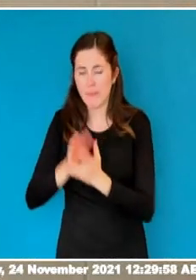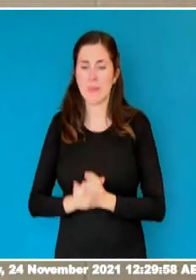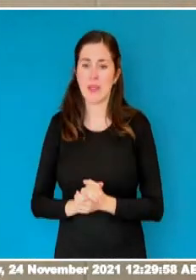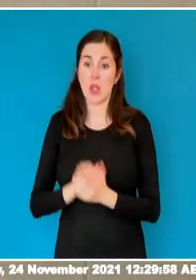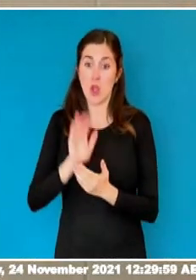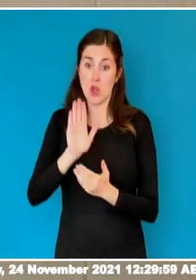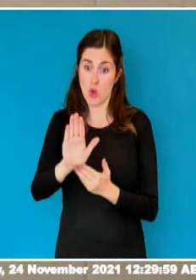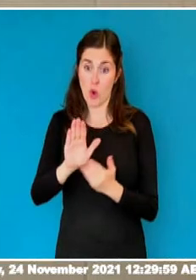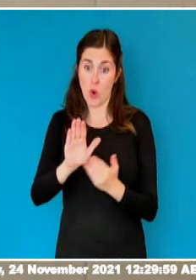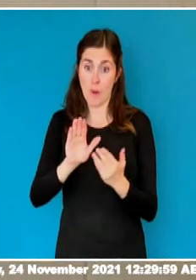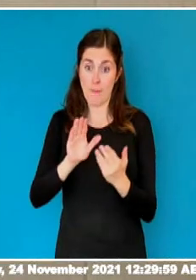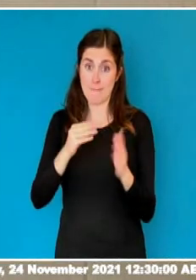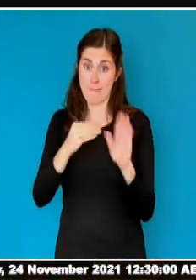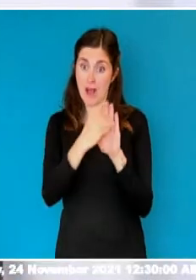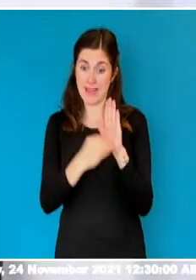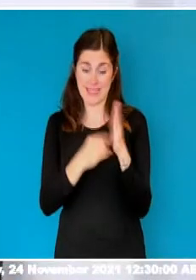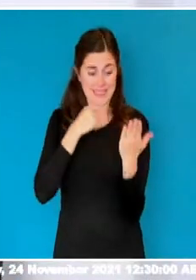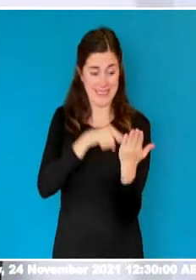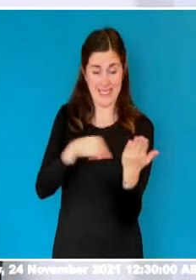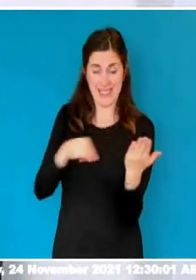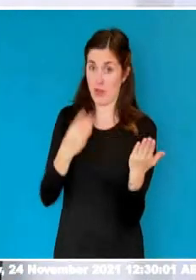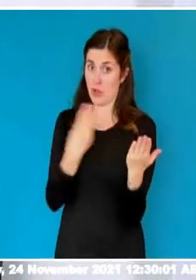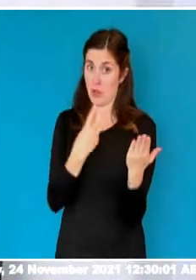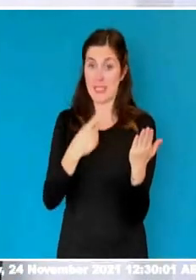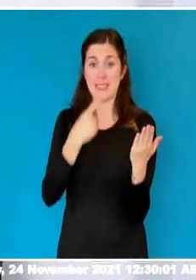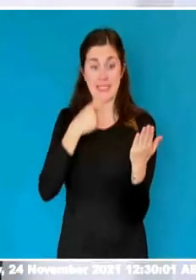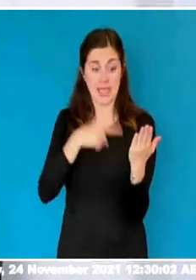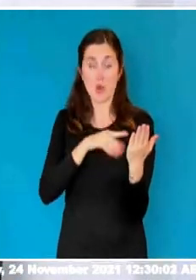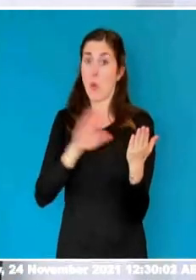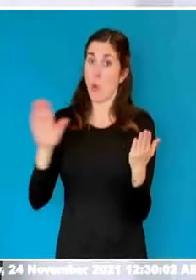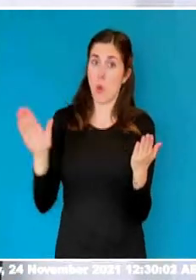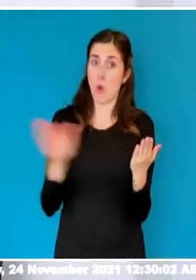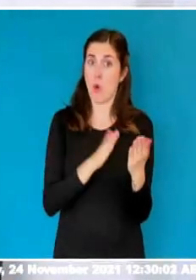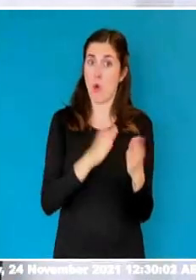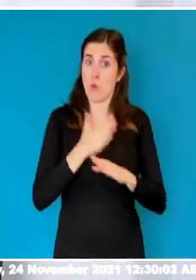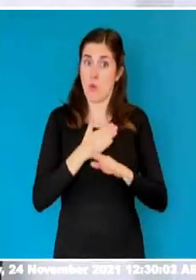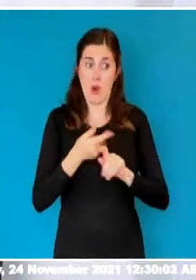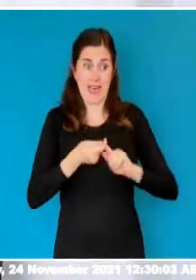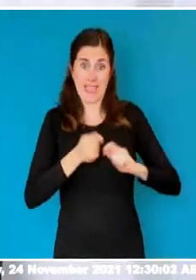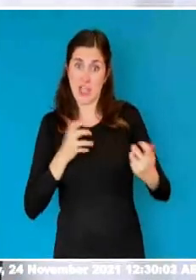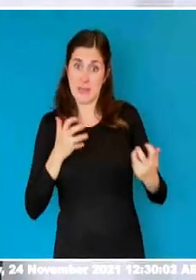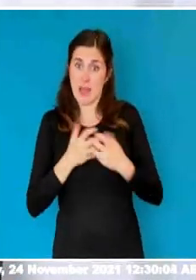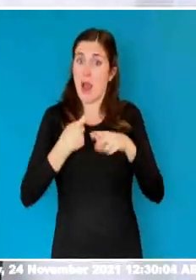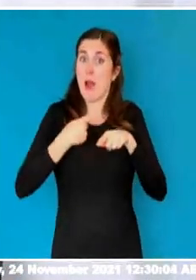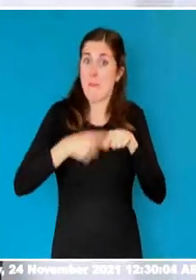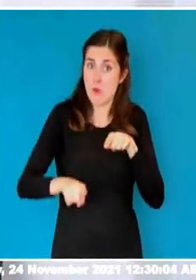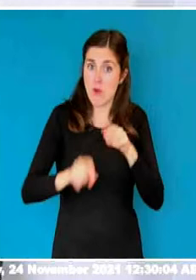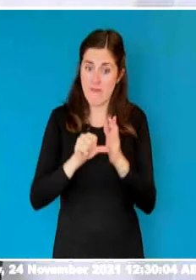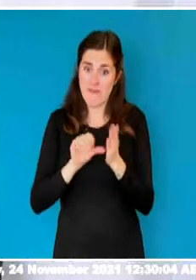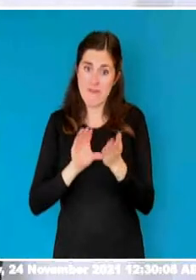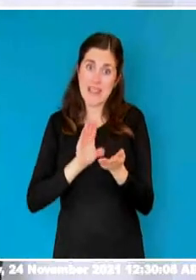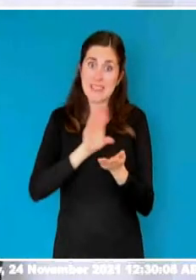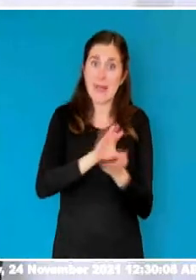13 says: All workplace adjustments are approved and funded by the workplace support